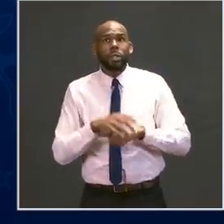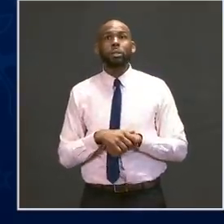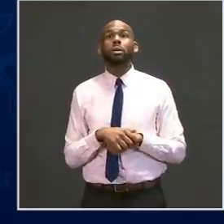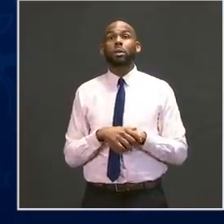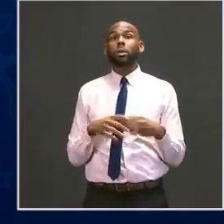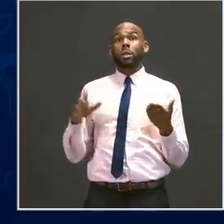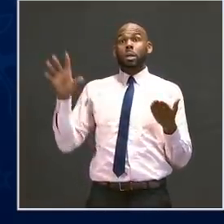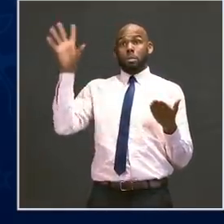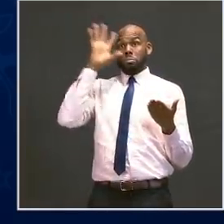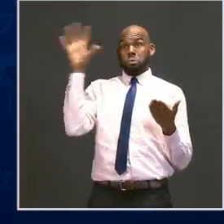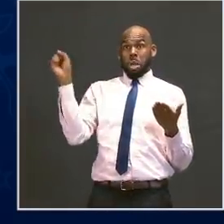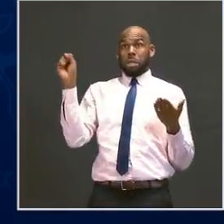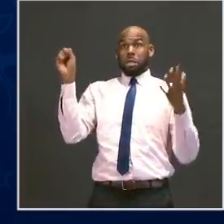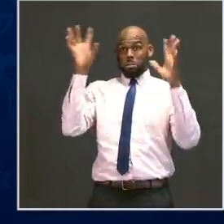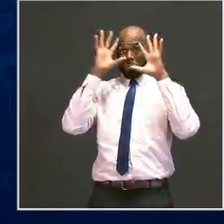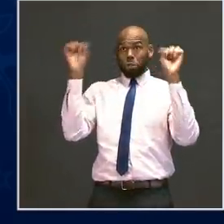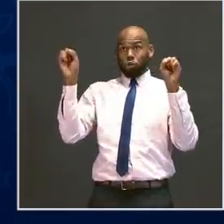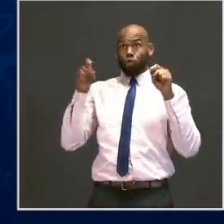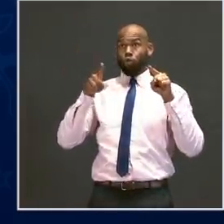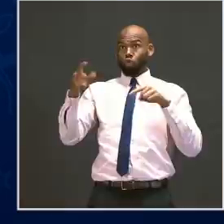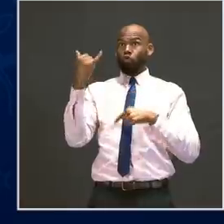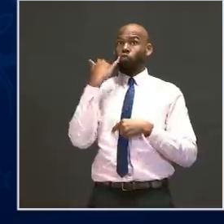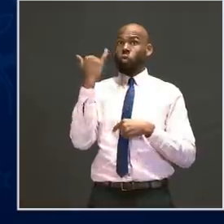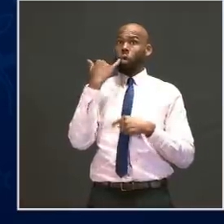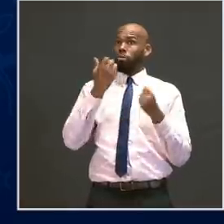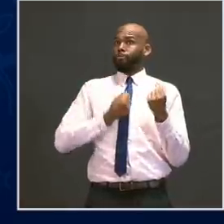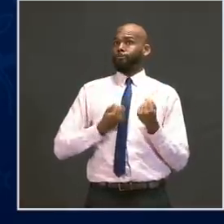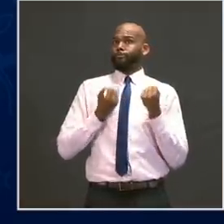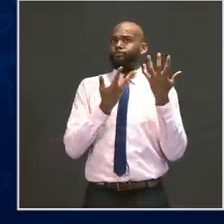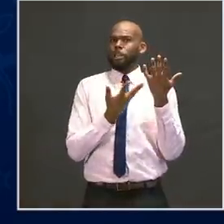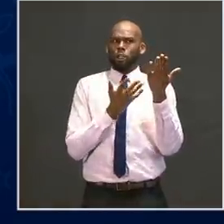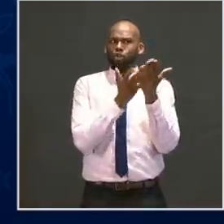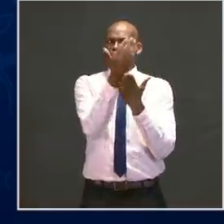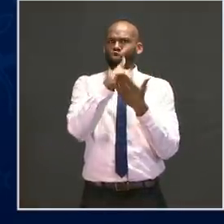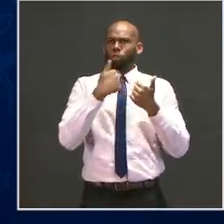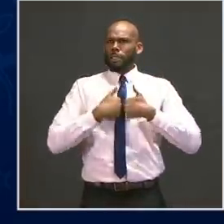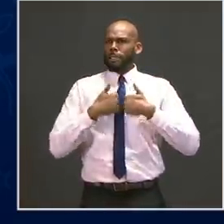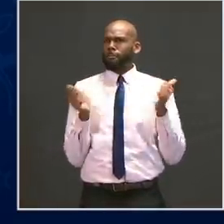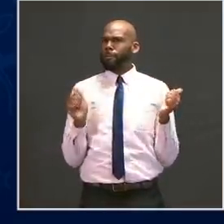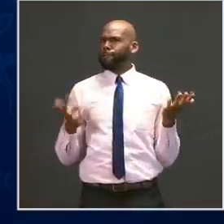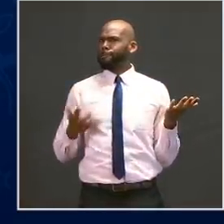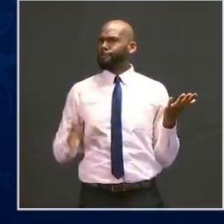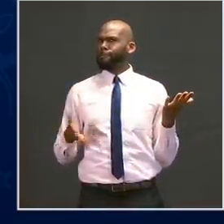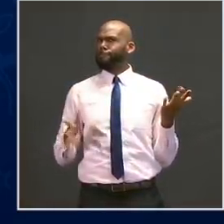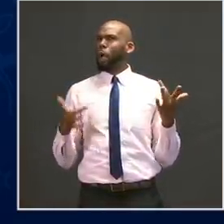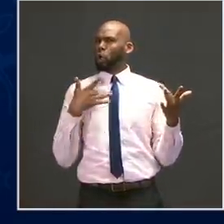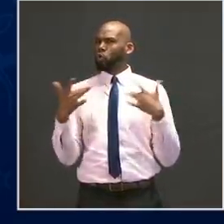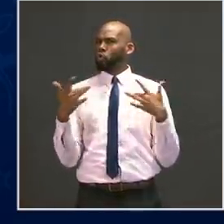he certainly expressed a concern about the lack of transparency. That's something he's also talked about publicly.